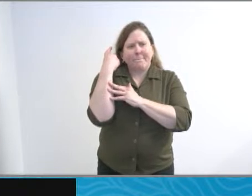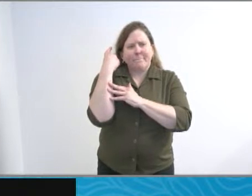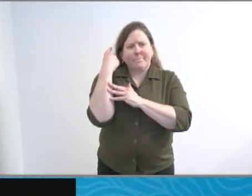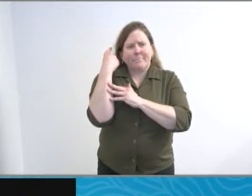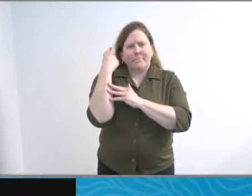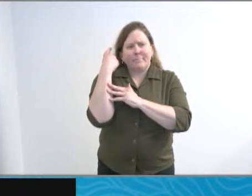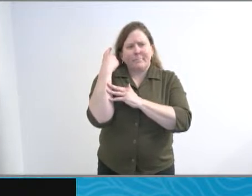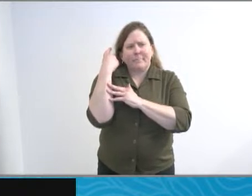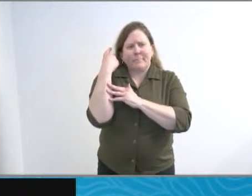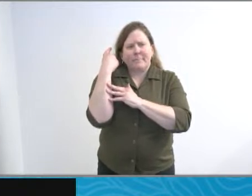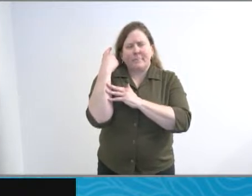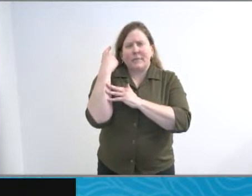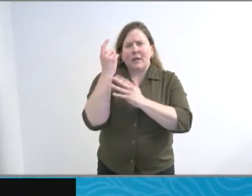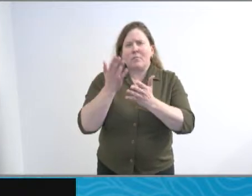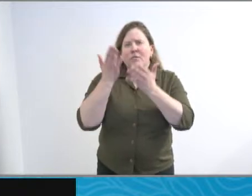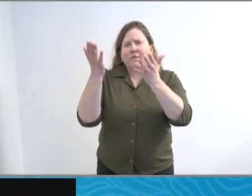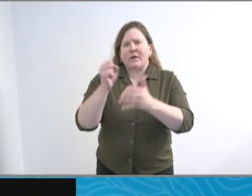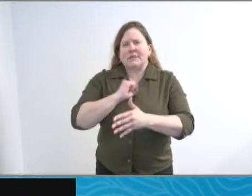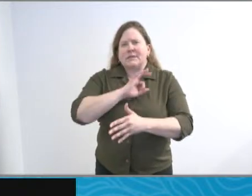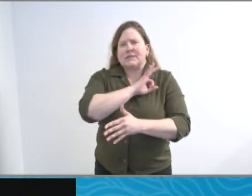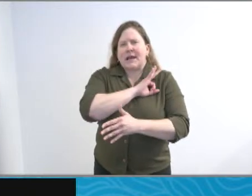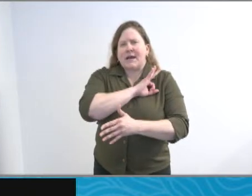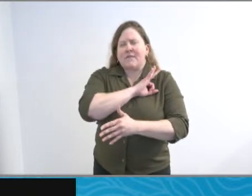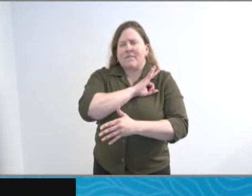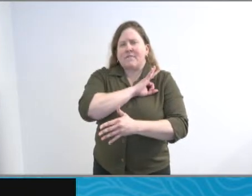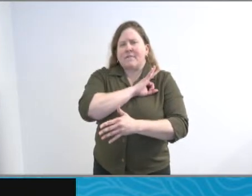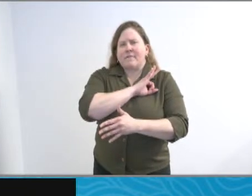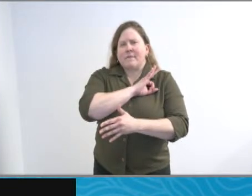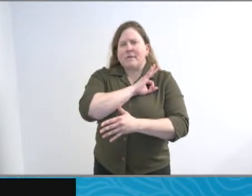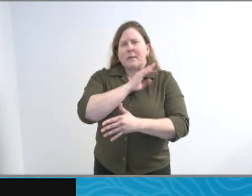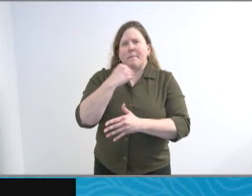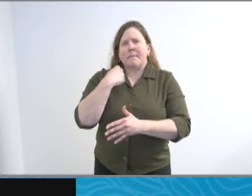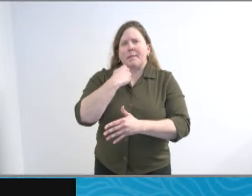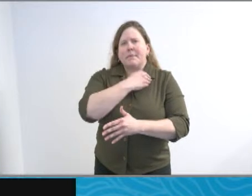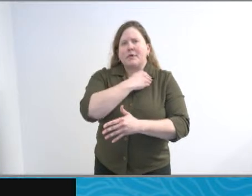data dashboards, information about their students